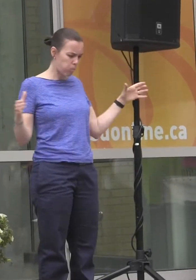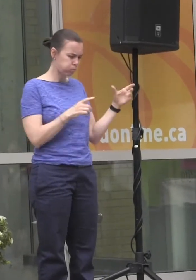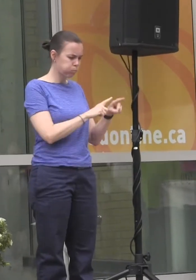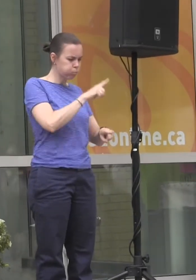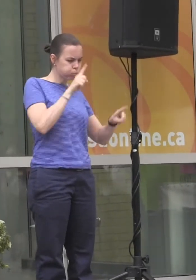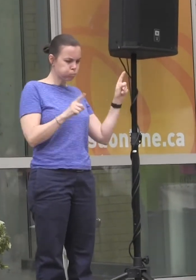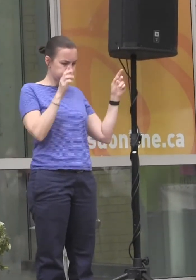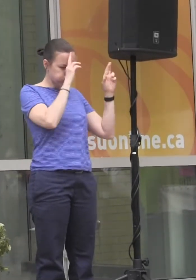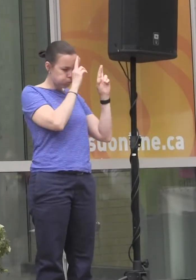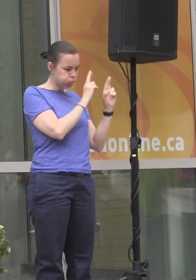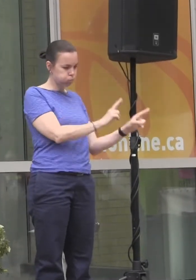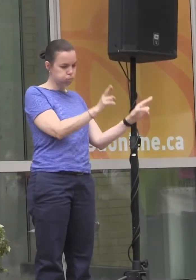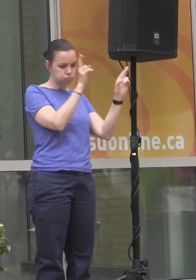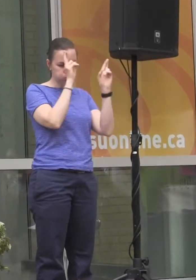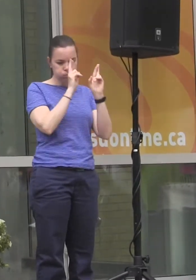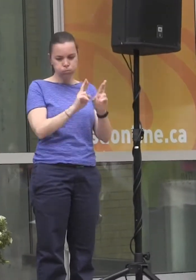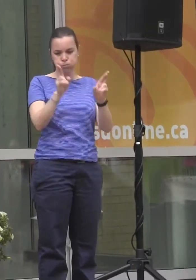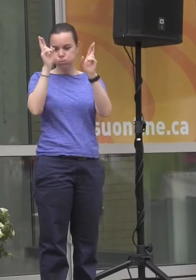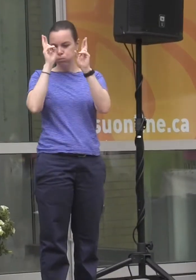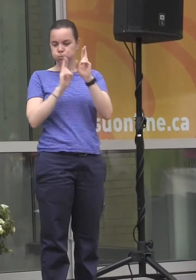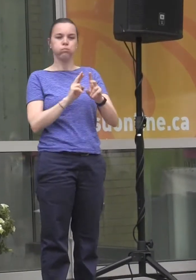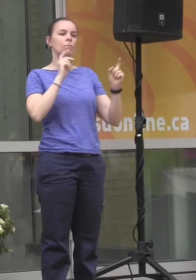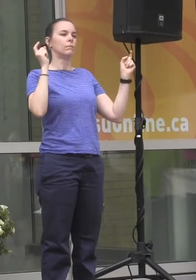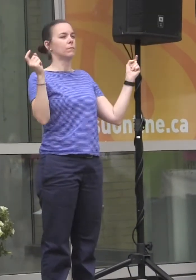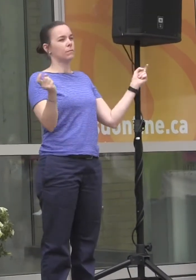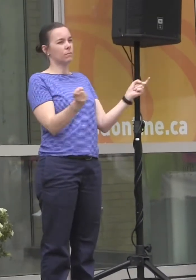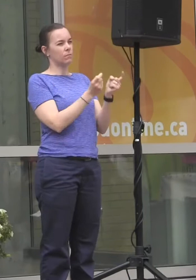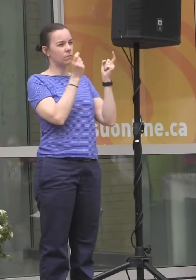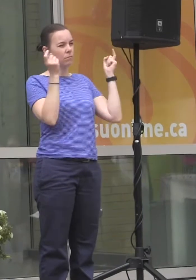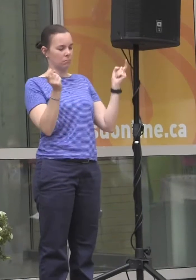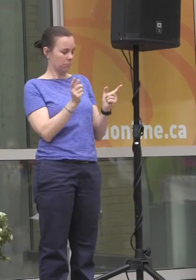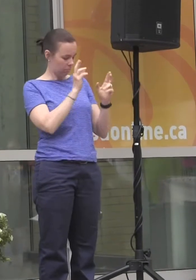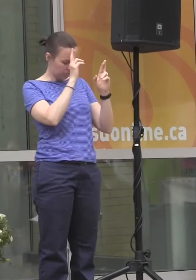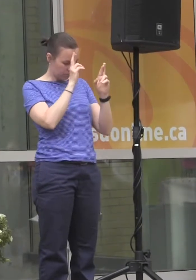are recognized, celebrated and can live with respect and dignity